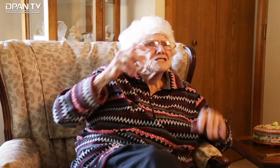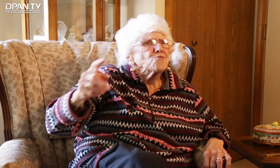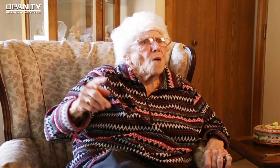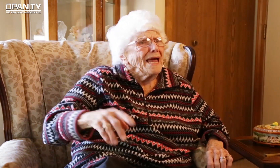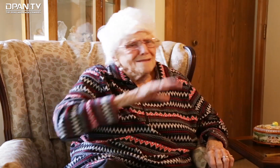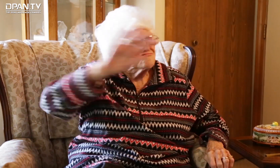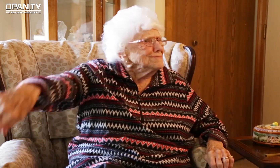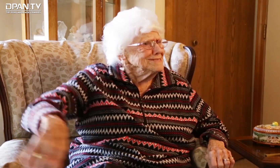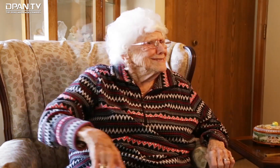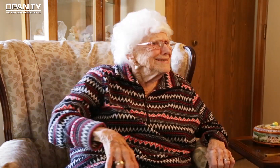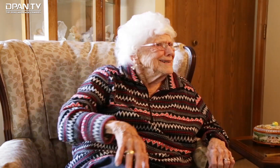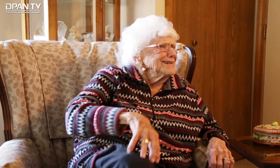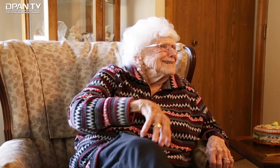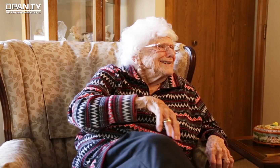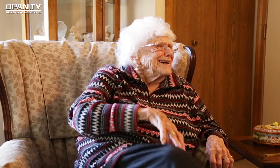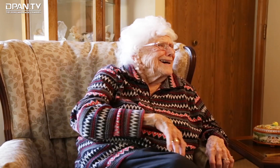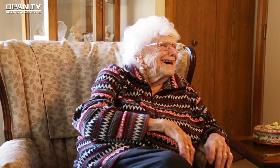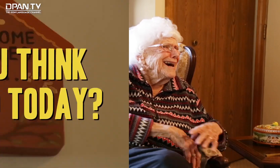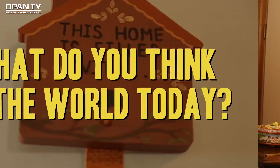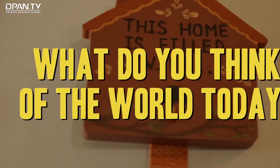President Trump? PSHH!!